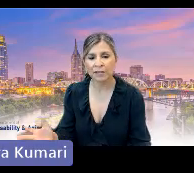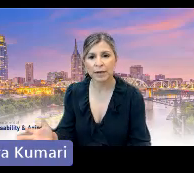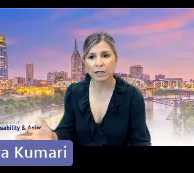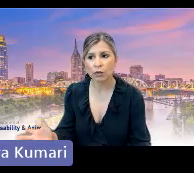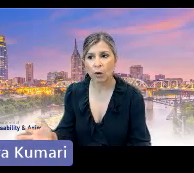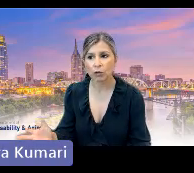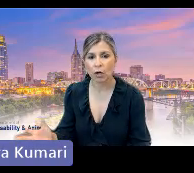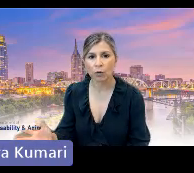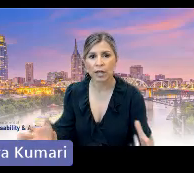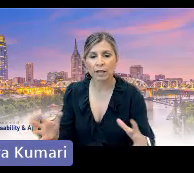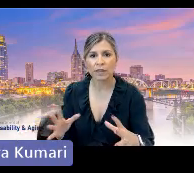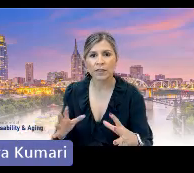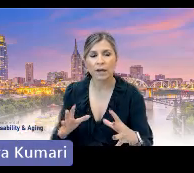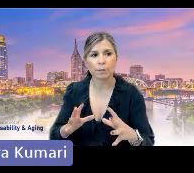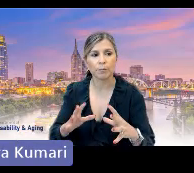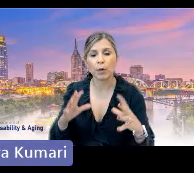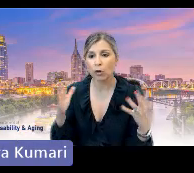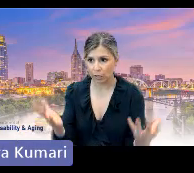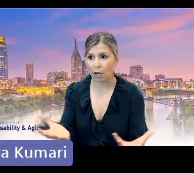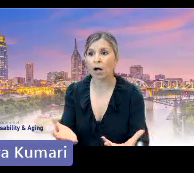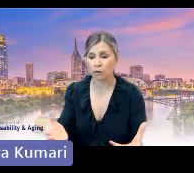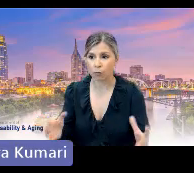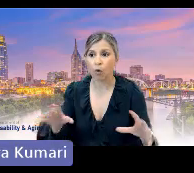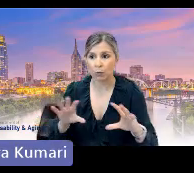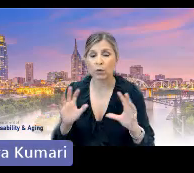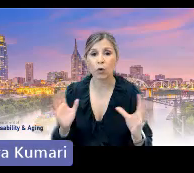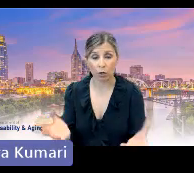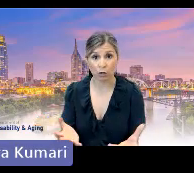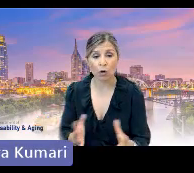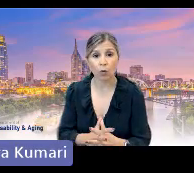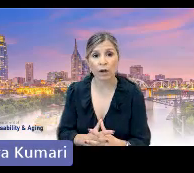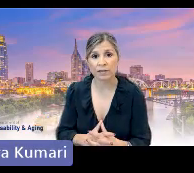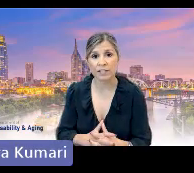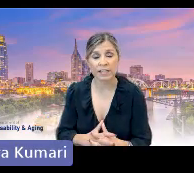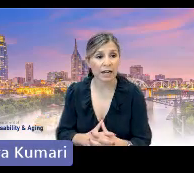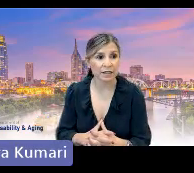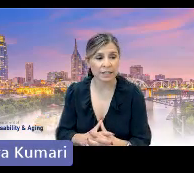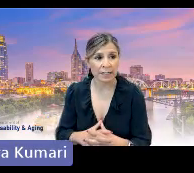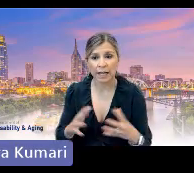As many of you all know, the bulk of what we were was DIDD.